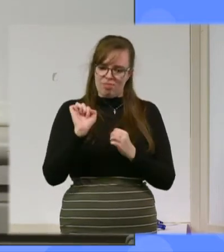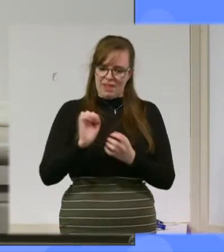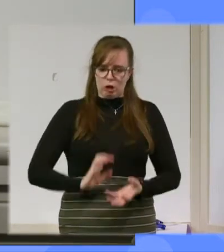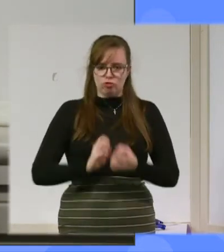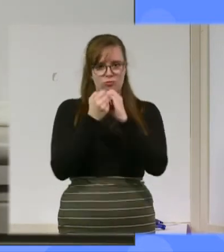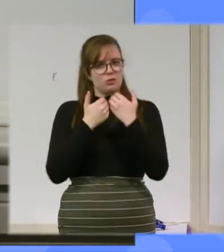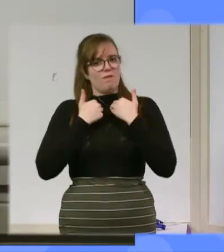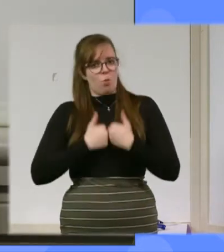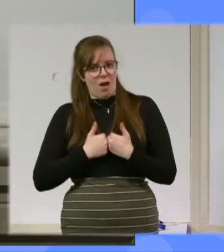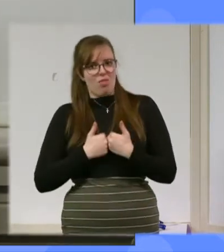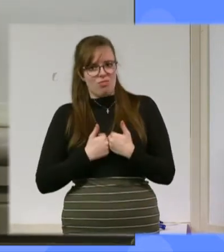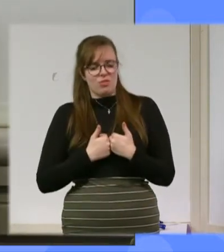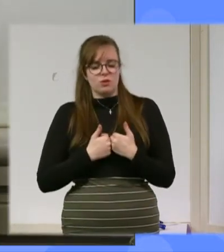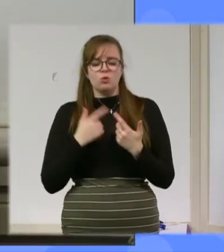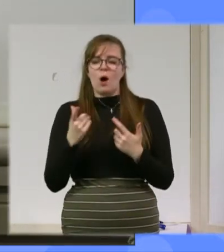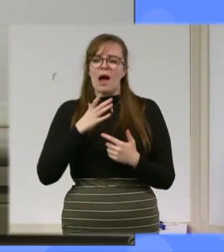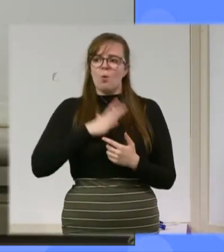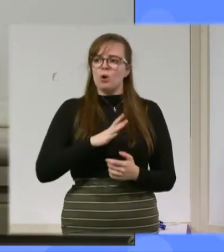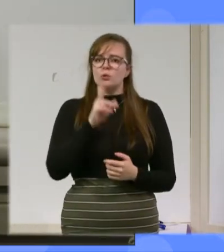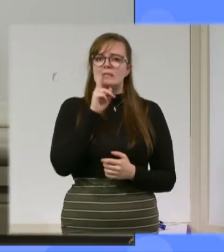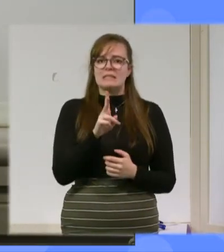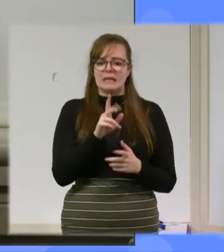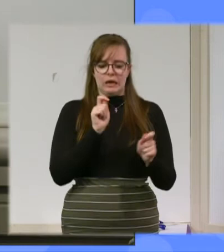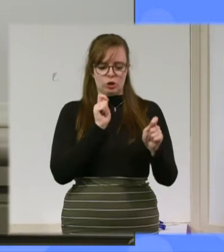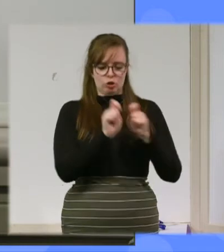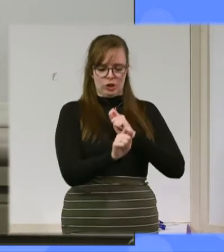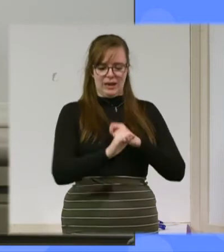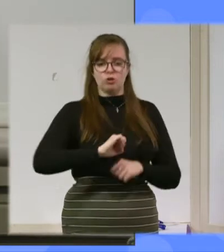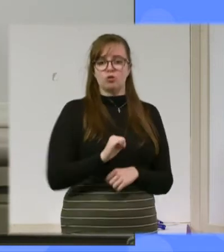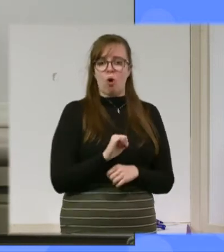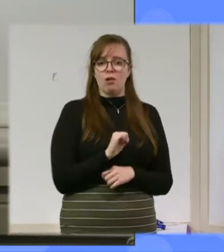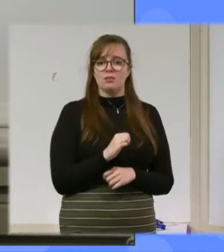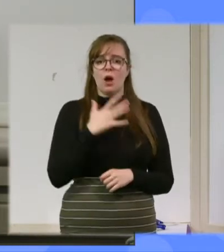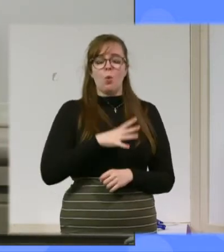wealth so I want to see a change Scotland I want to see a change Scotland